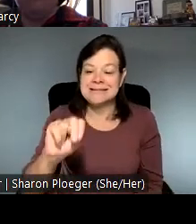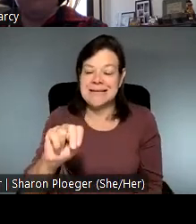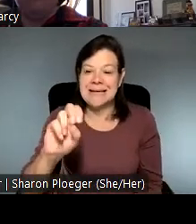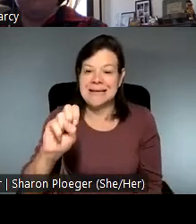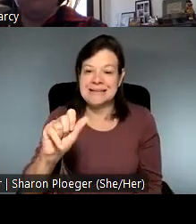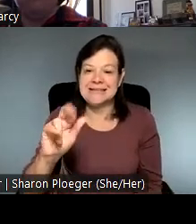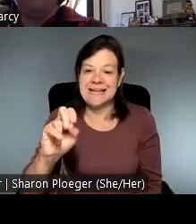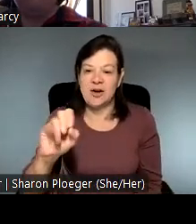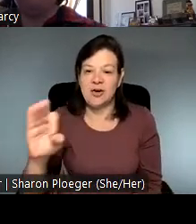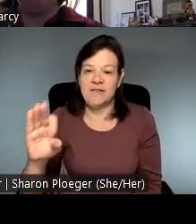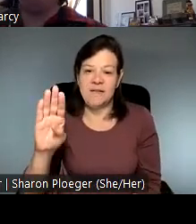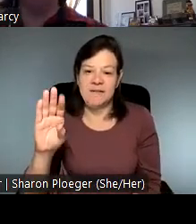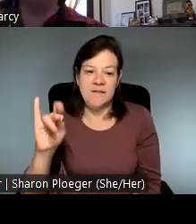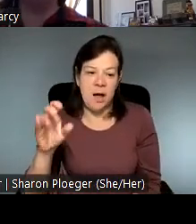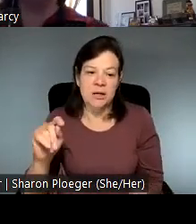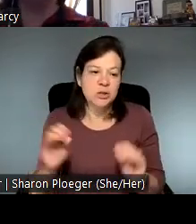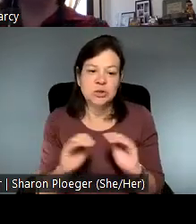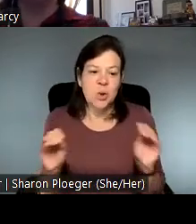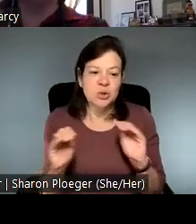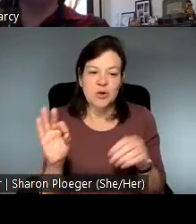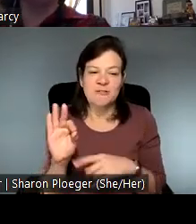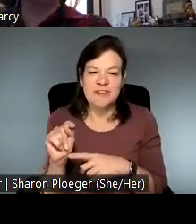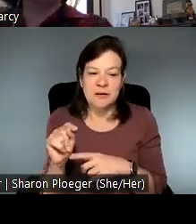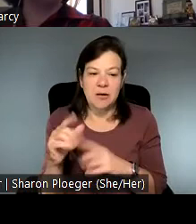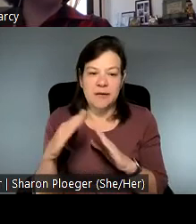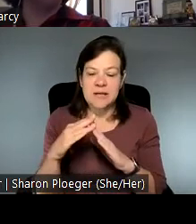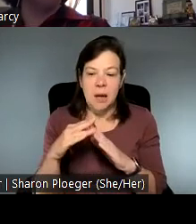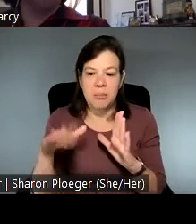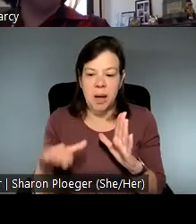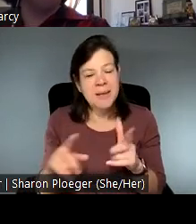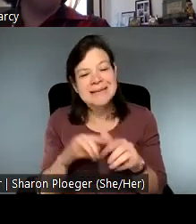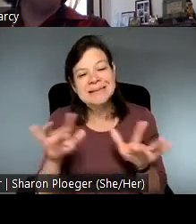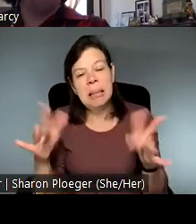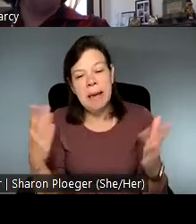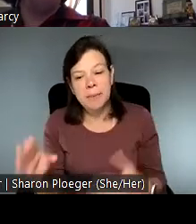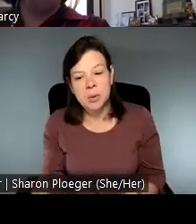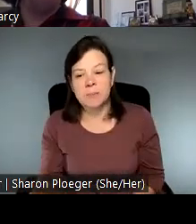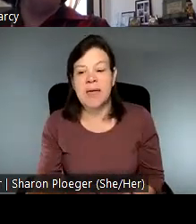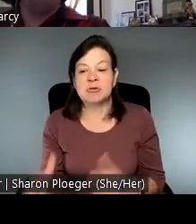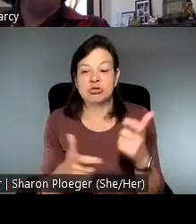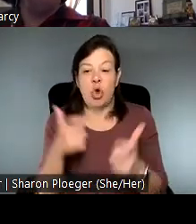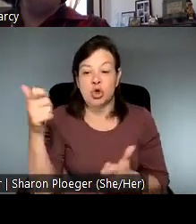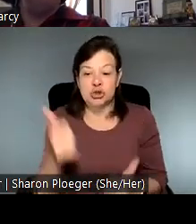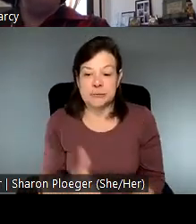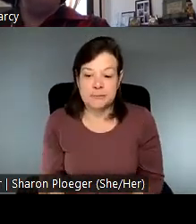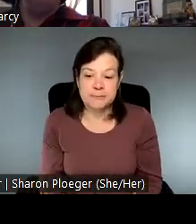So it doesn't have like the little feet on the tops and the bottoms. And it's a lighter blue color and it's larger. So this kind of tells us if we wanted something